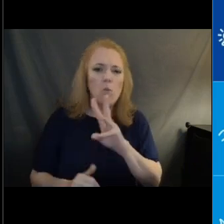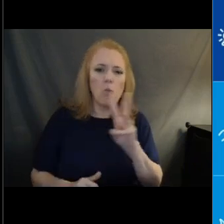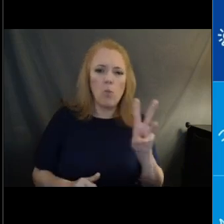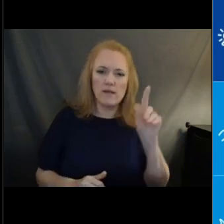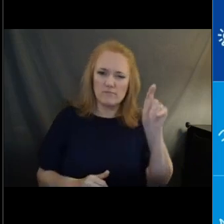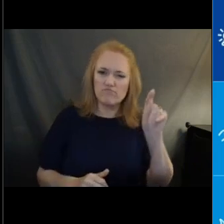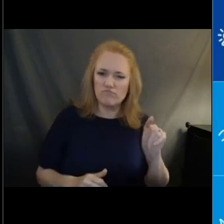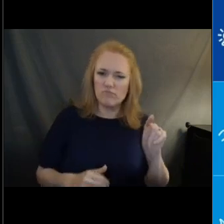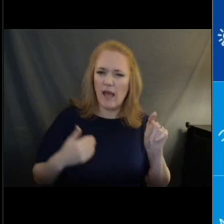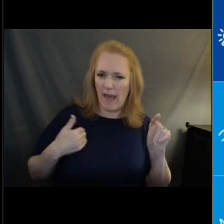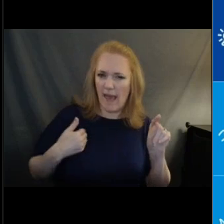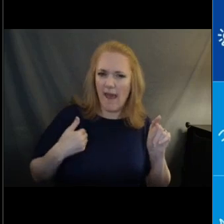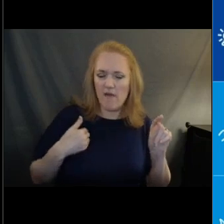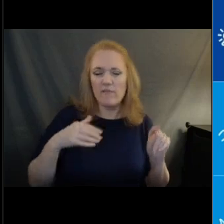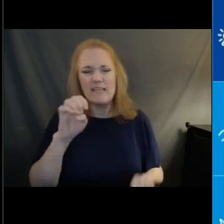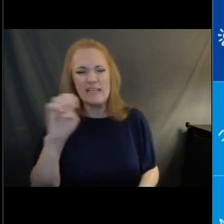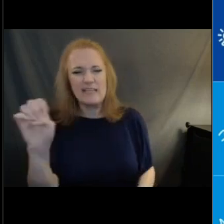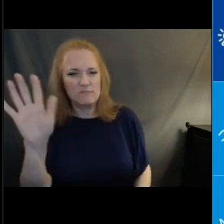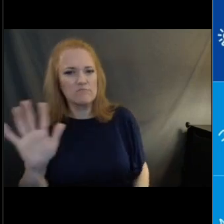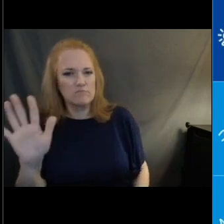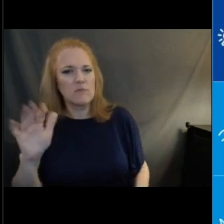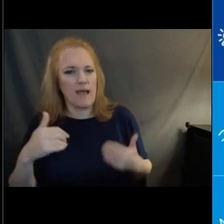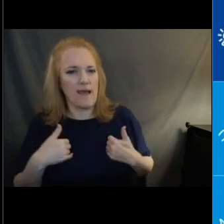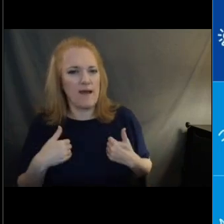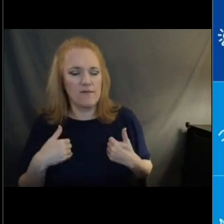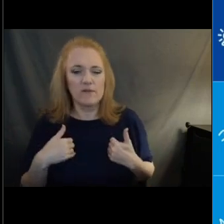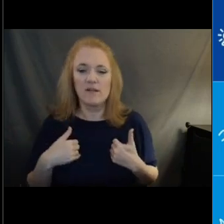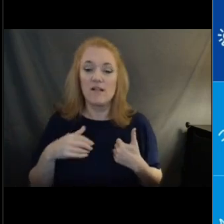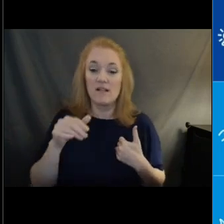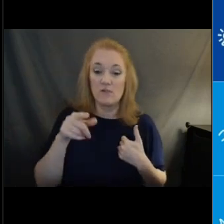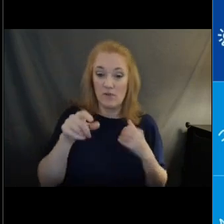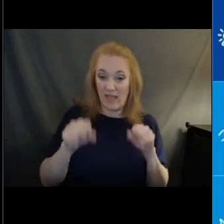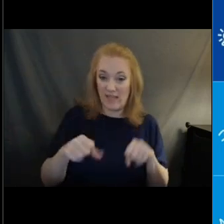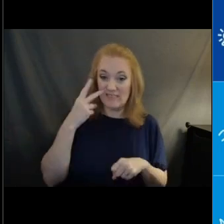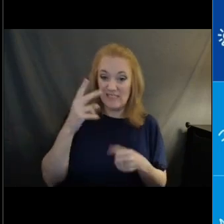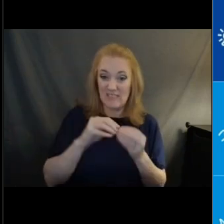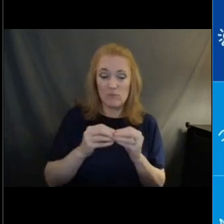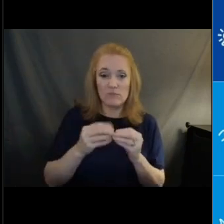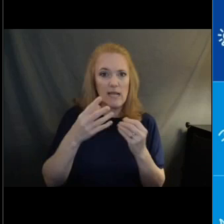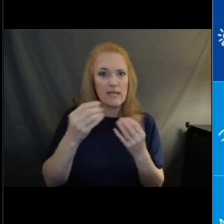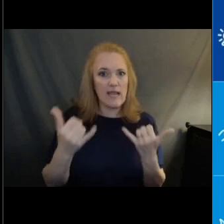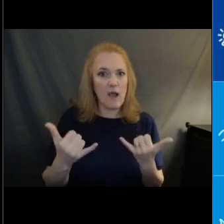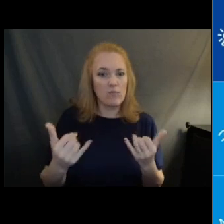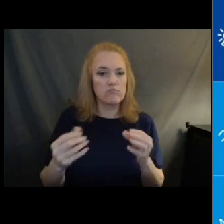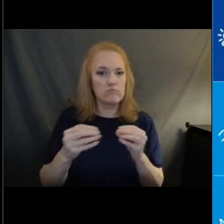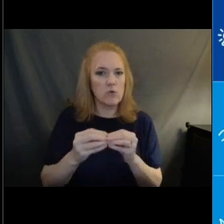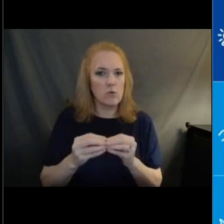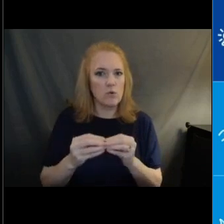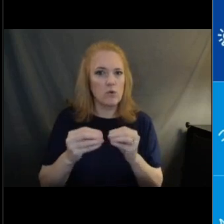and also on the East Coast. And these numbers have been trending up, we saw that last summer,